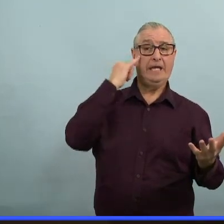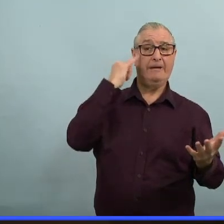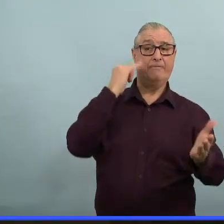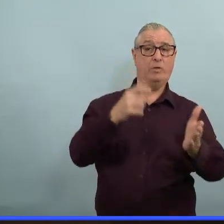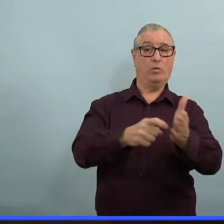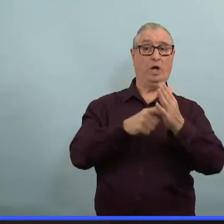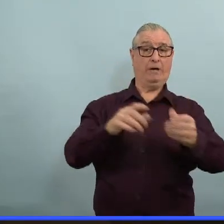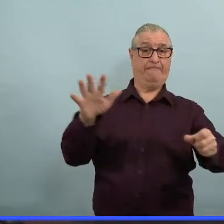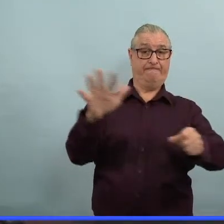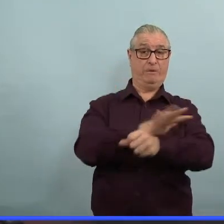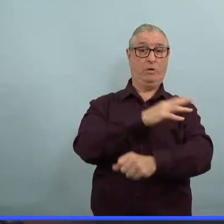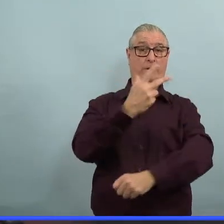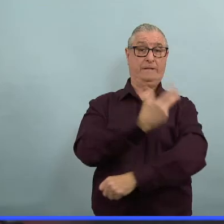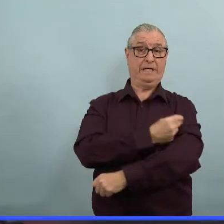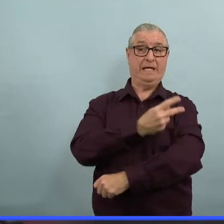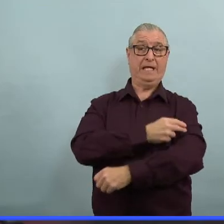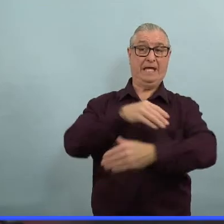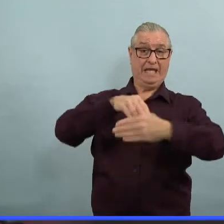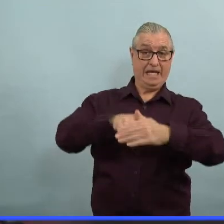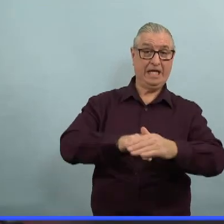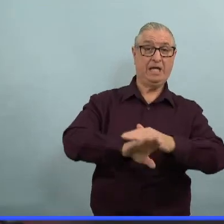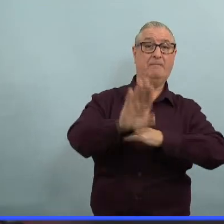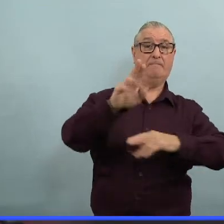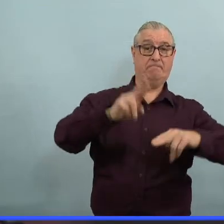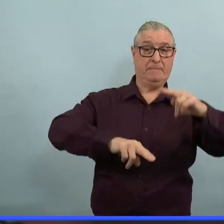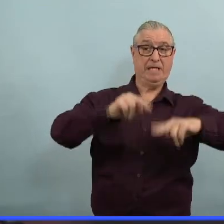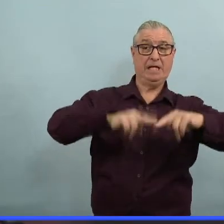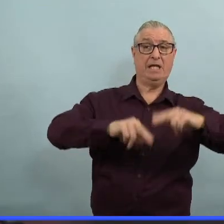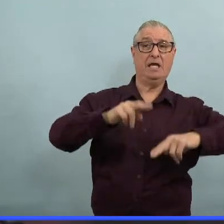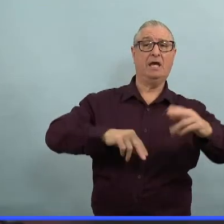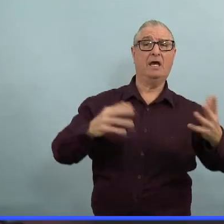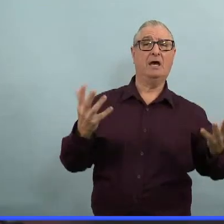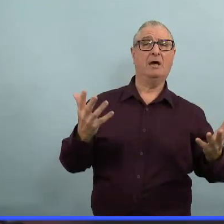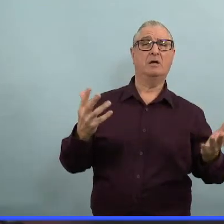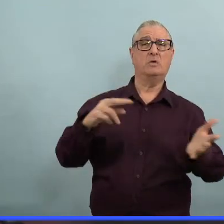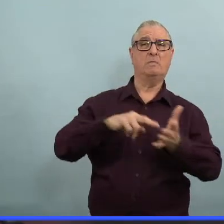so i mean the the risk will never be zero right so people who are living with immune compromise